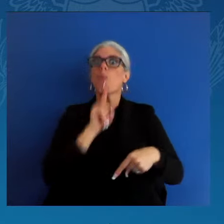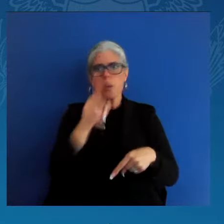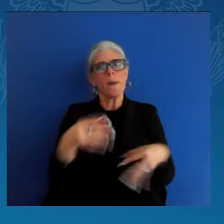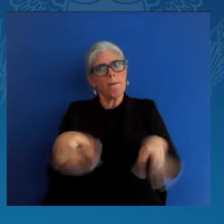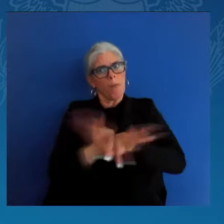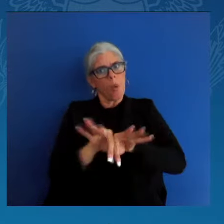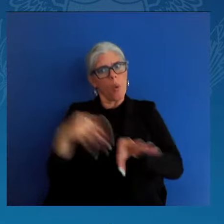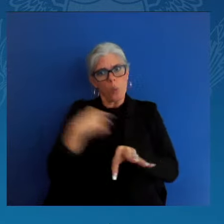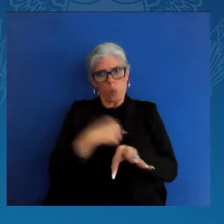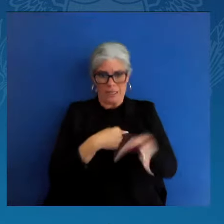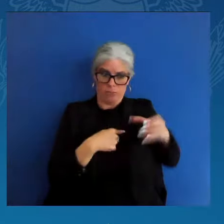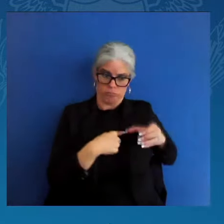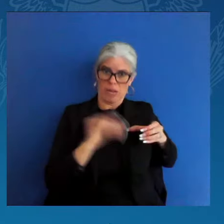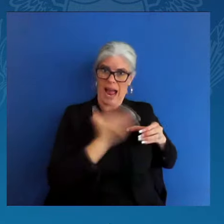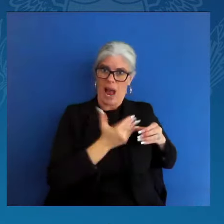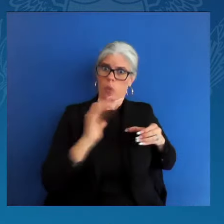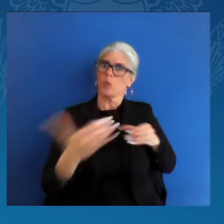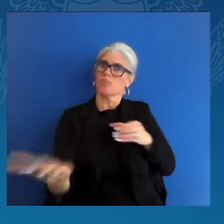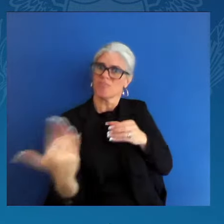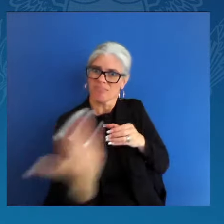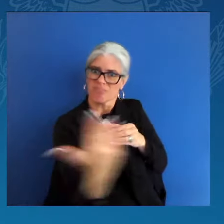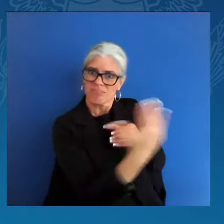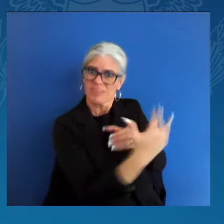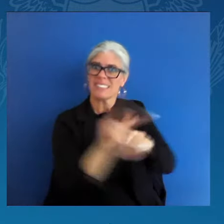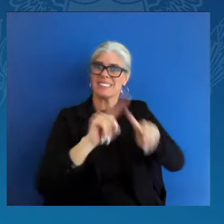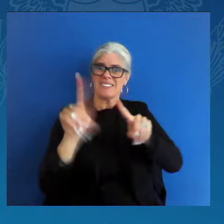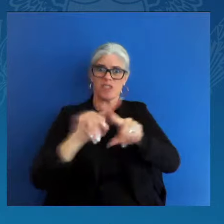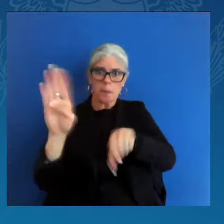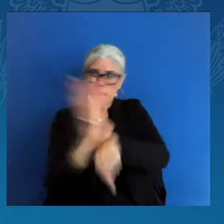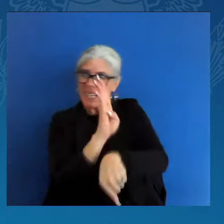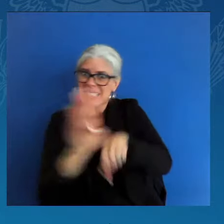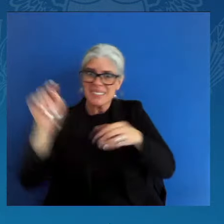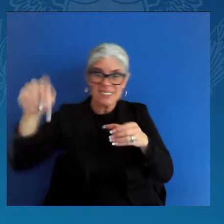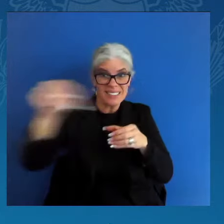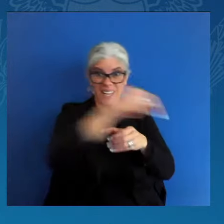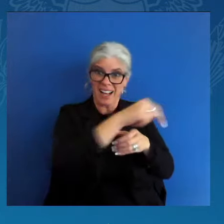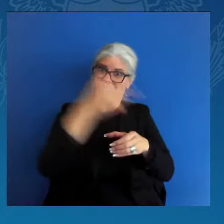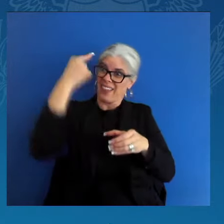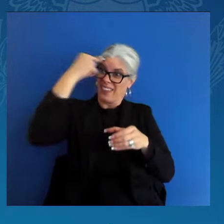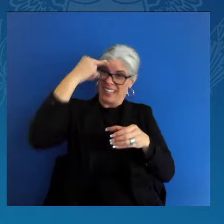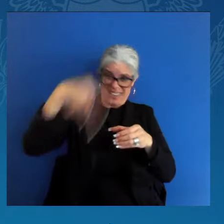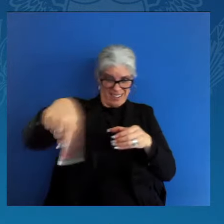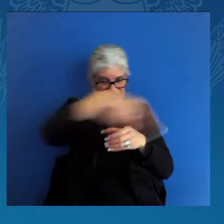between foreign governments, an important priority for this industry. International recognition of U.S. government